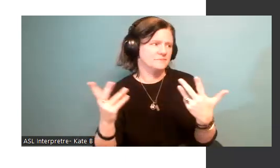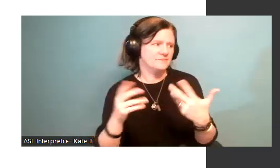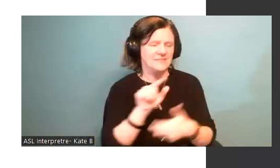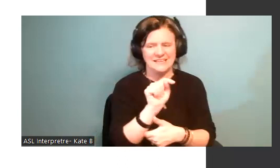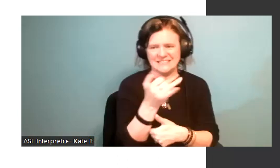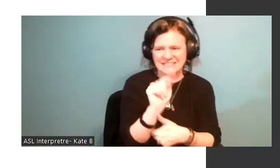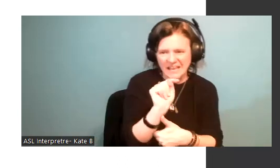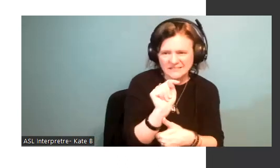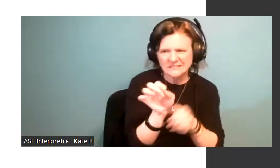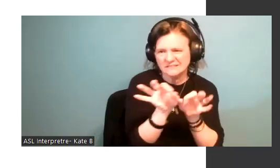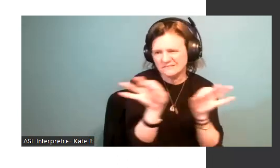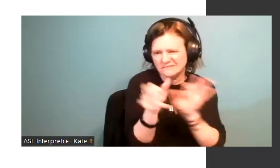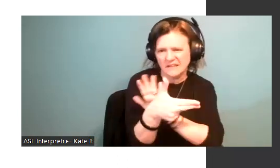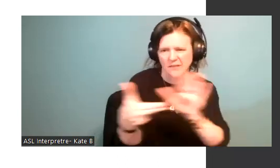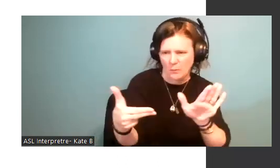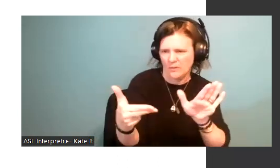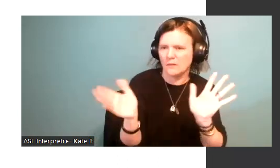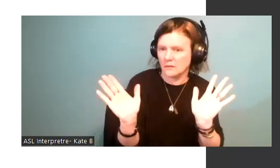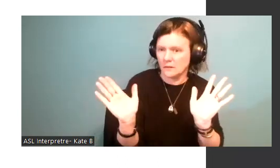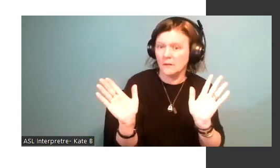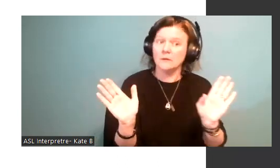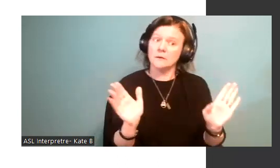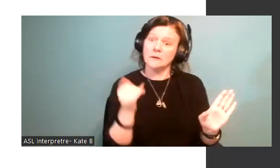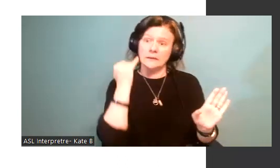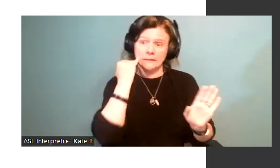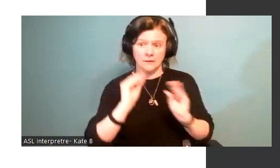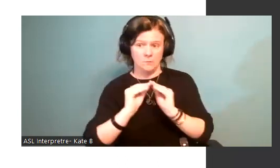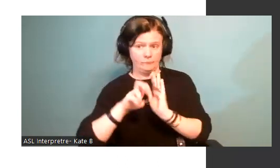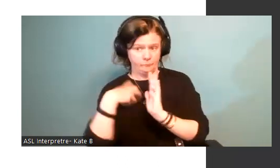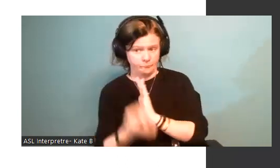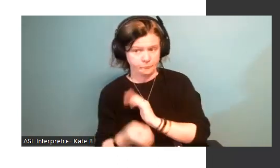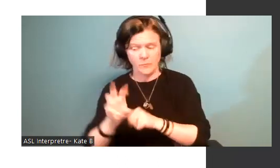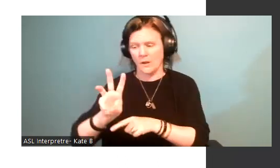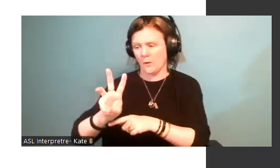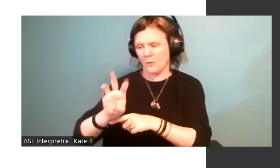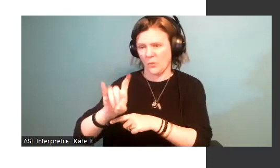use fairly simple things with ARIA that are using direct true or false or you're going to be using